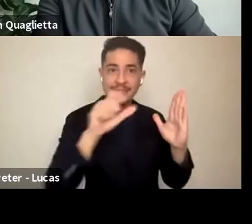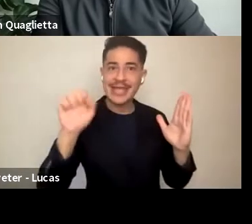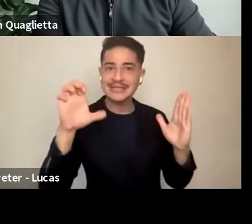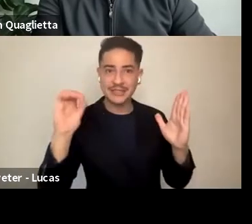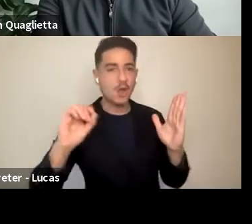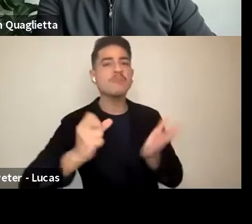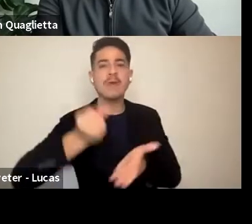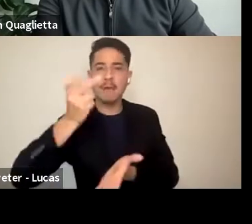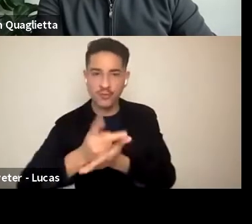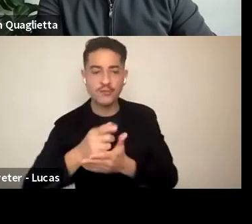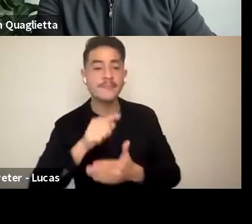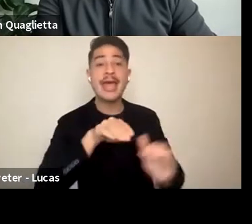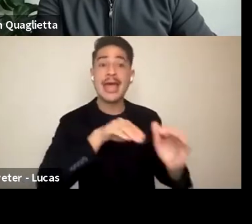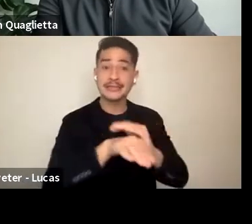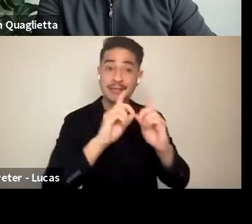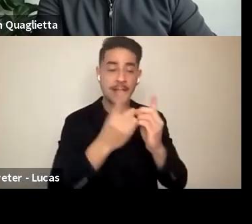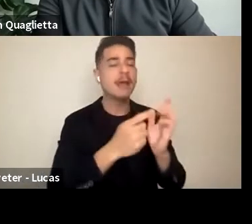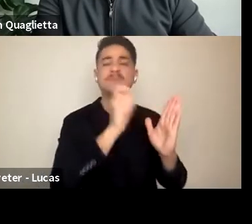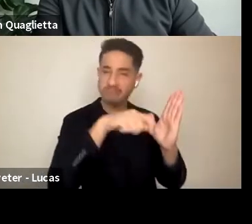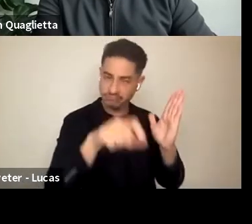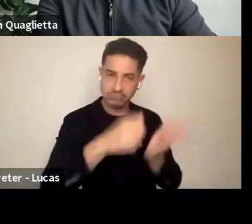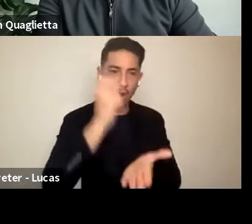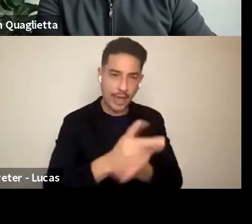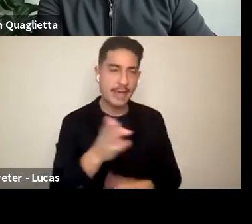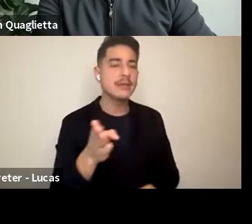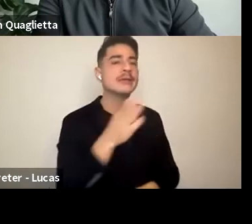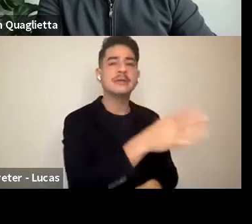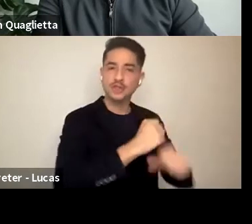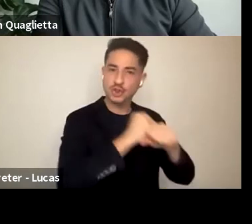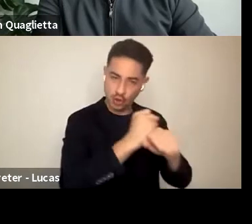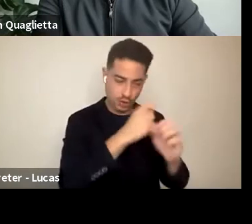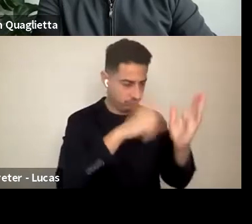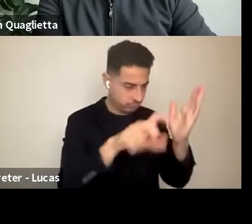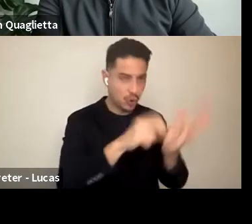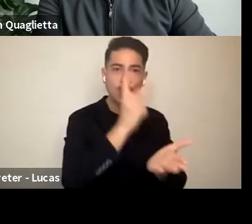Accessibility says you're good. Security says you're good. How do the two interact in your experience?